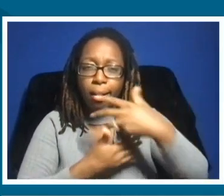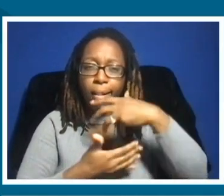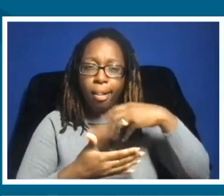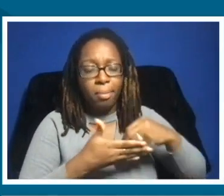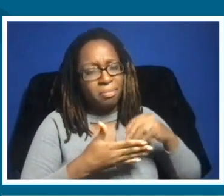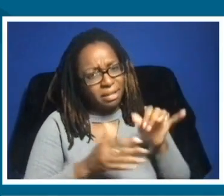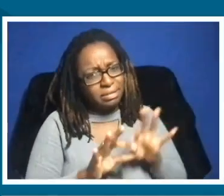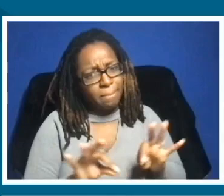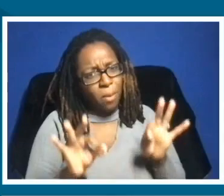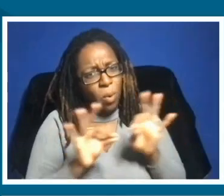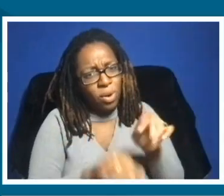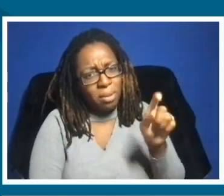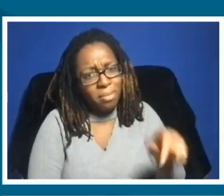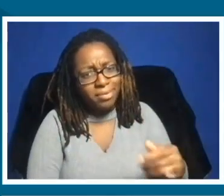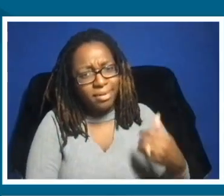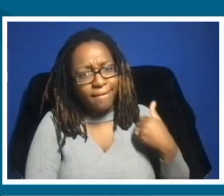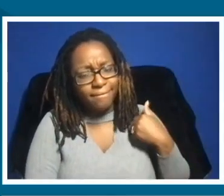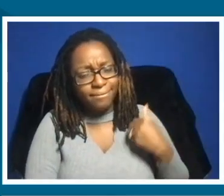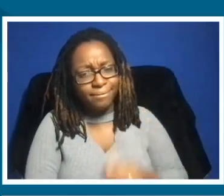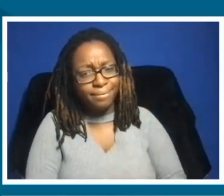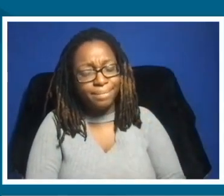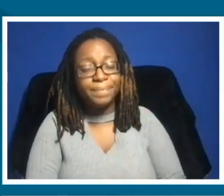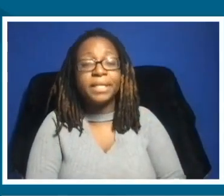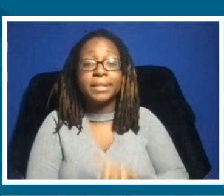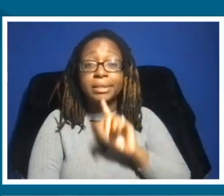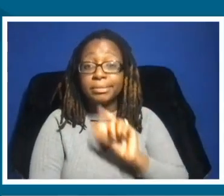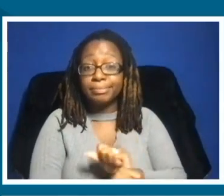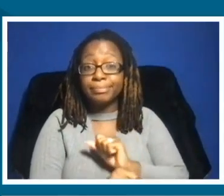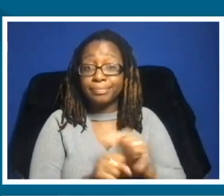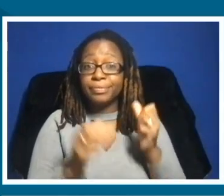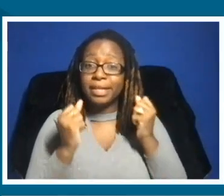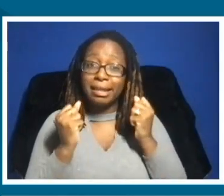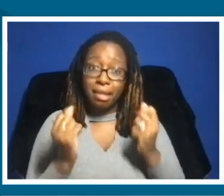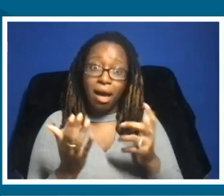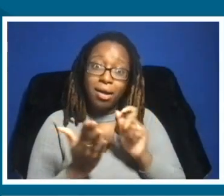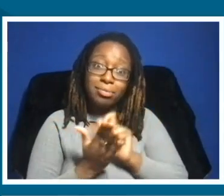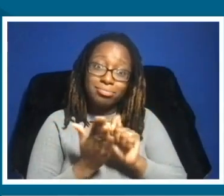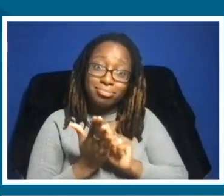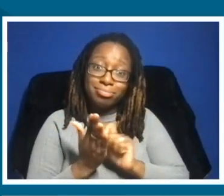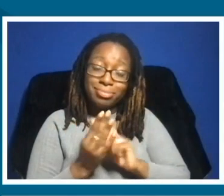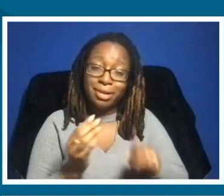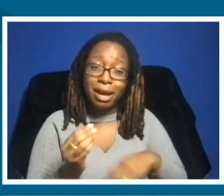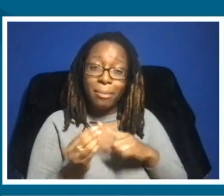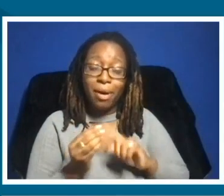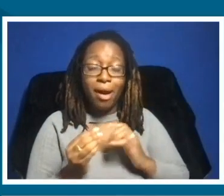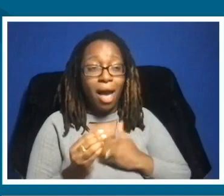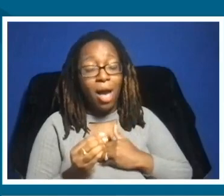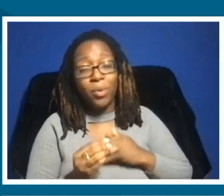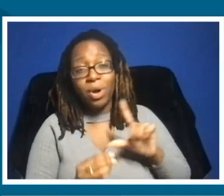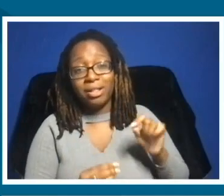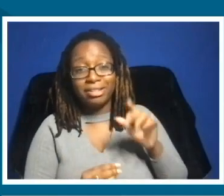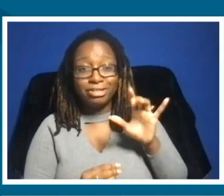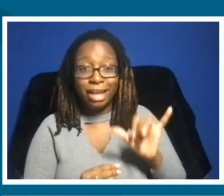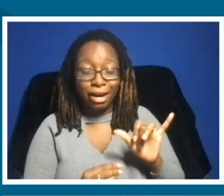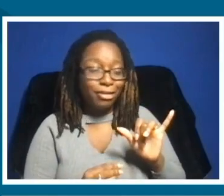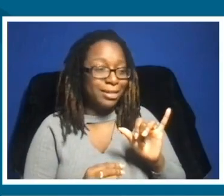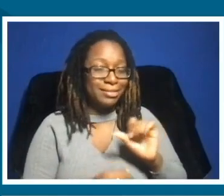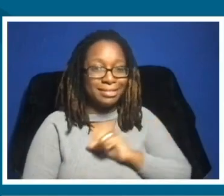there is quite frankly a lot written about the legendary founding staff of this museum